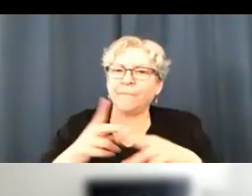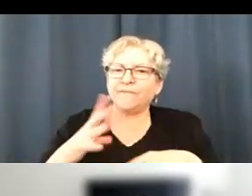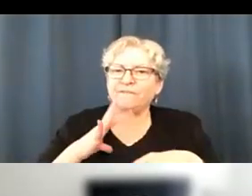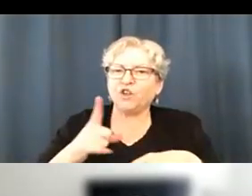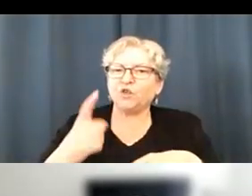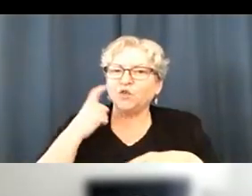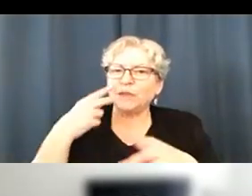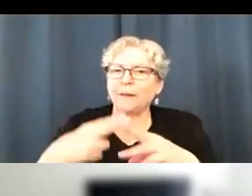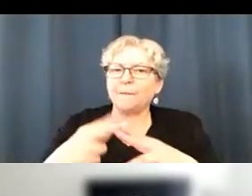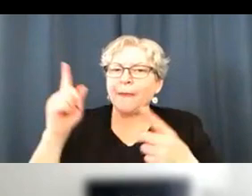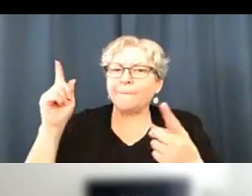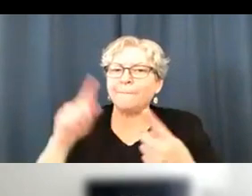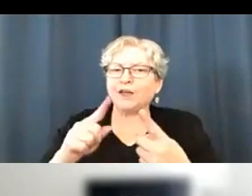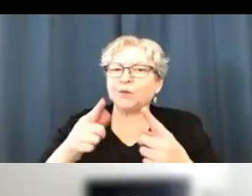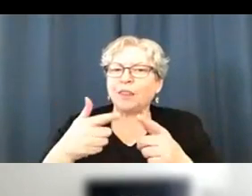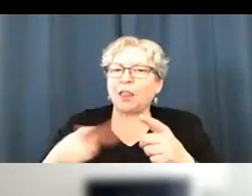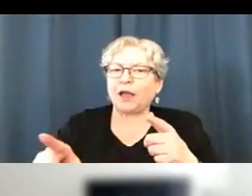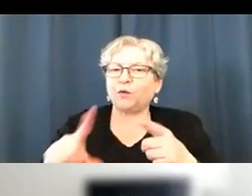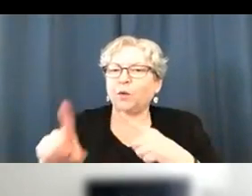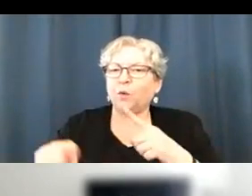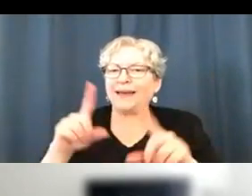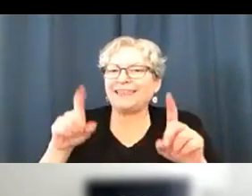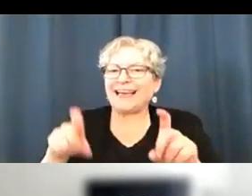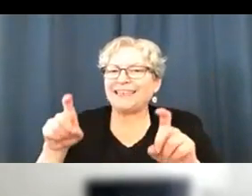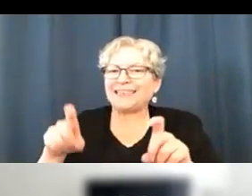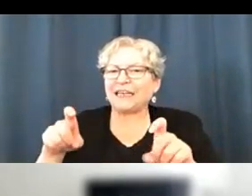that minimizes the language when testing the screen reader?"